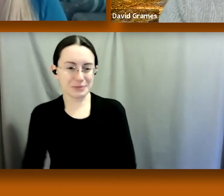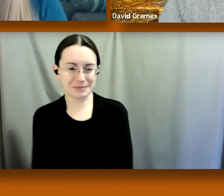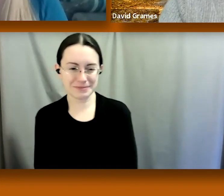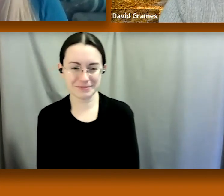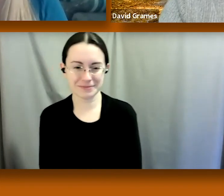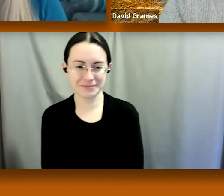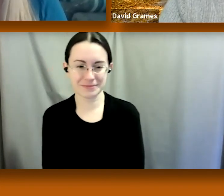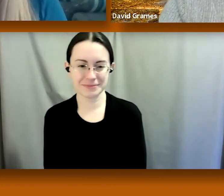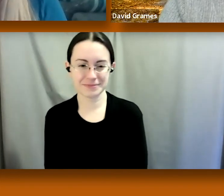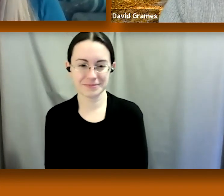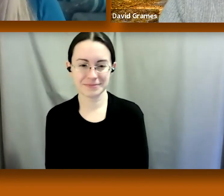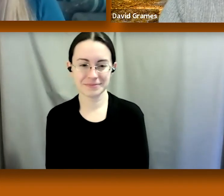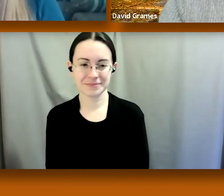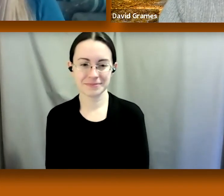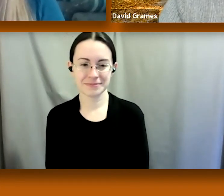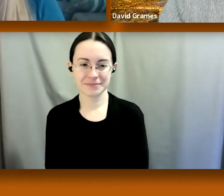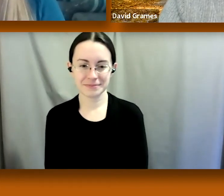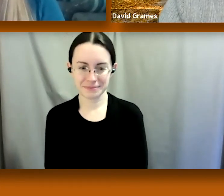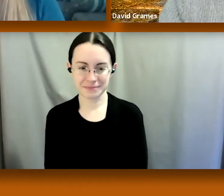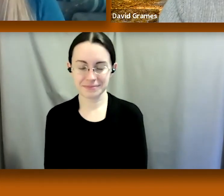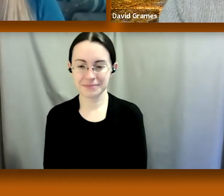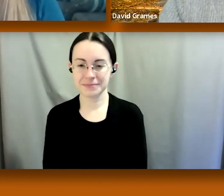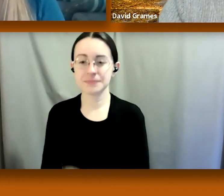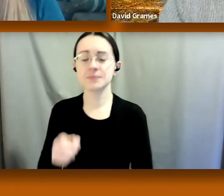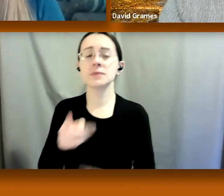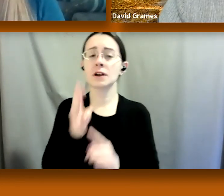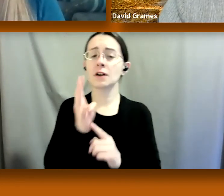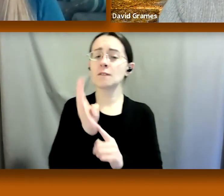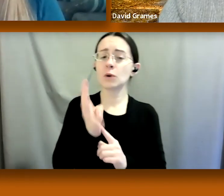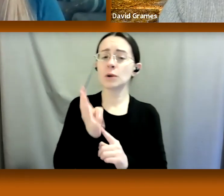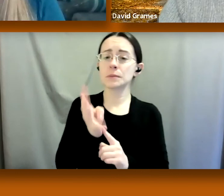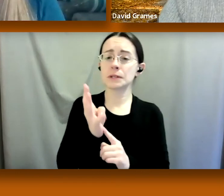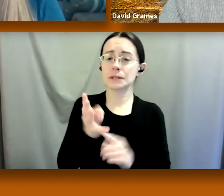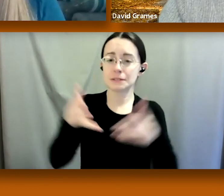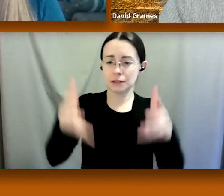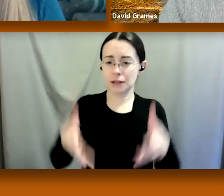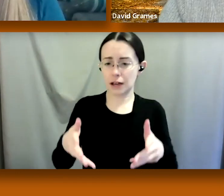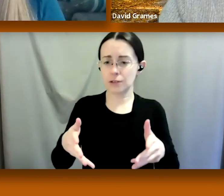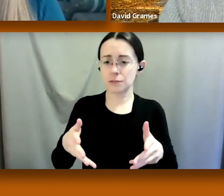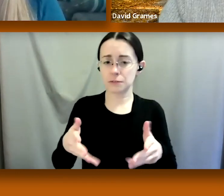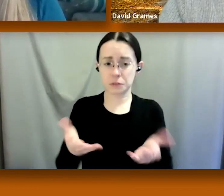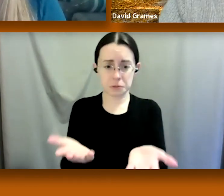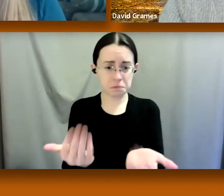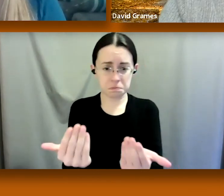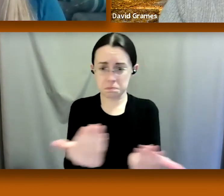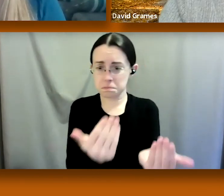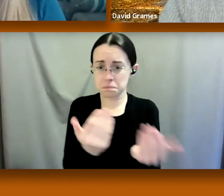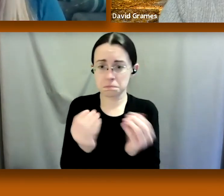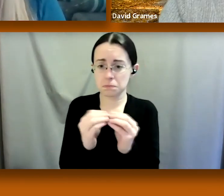Laurie: We have about four minutes left. Is there any other pressing